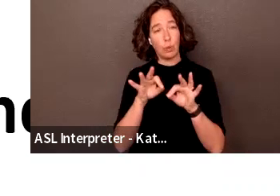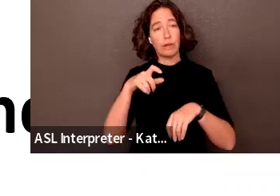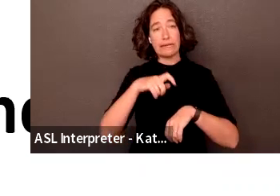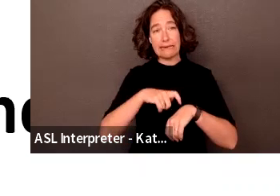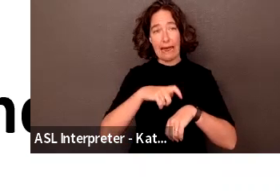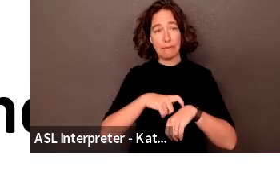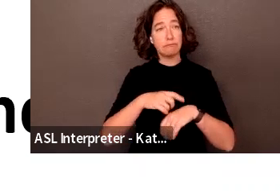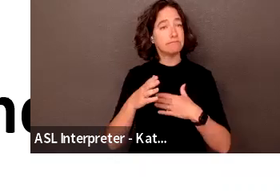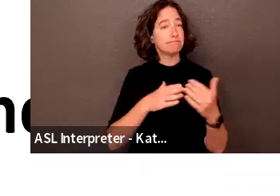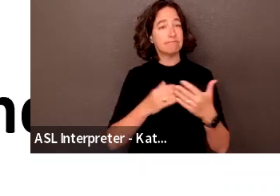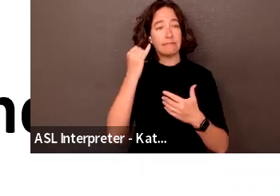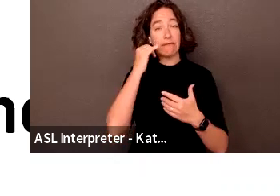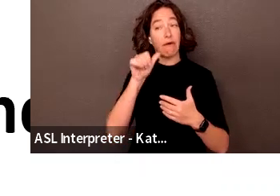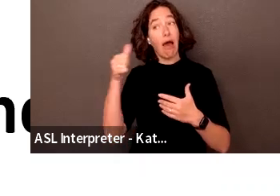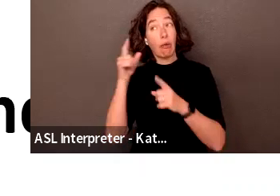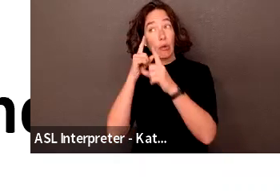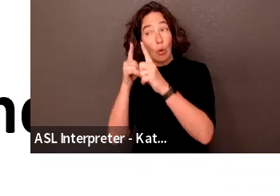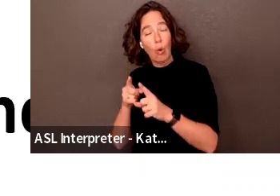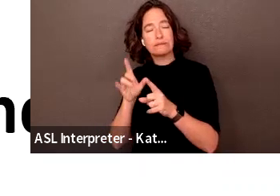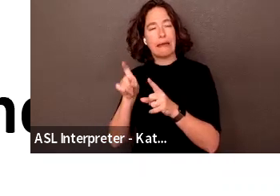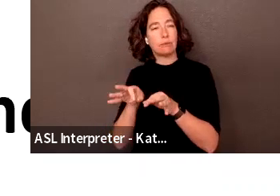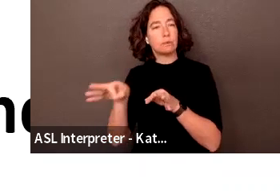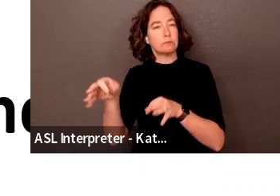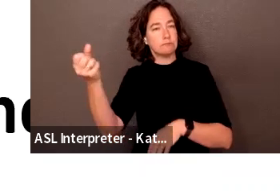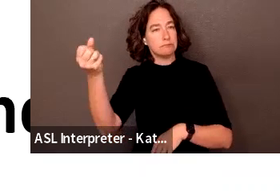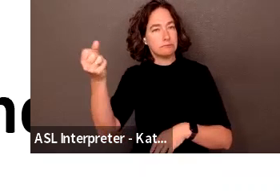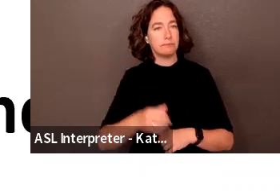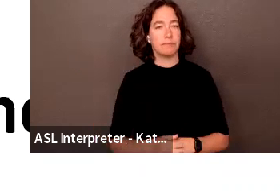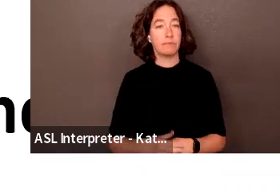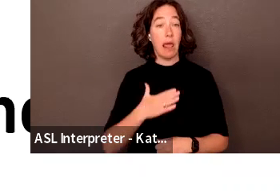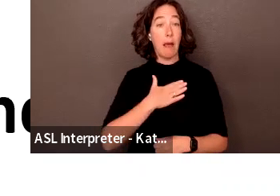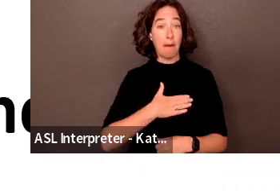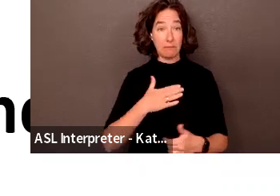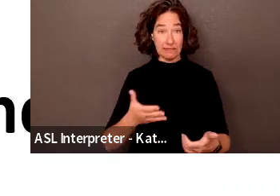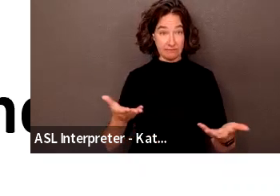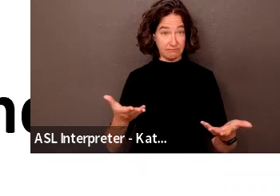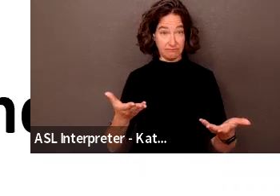talk about inclusive now or the next slide? >> Right here. >> Emcee: Right